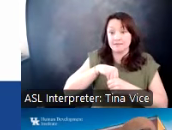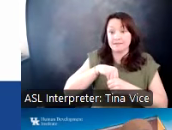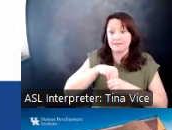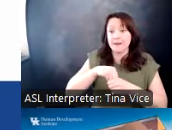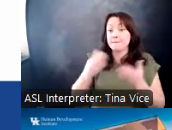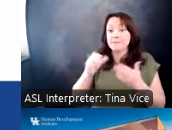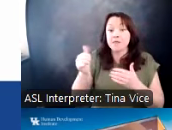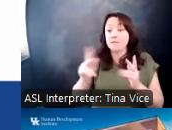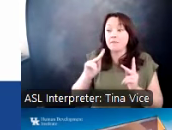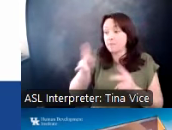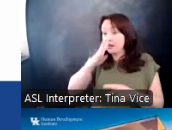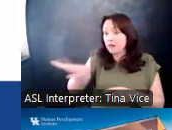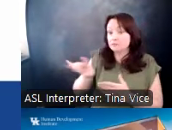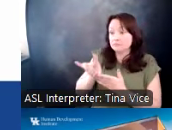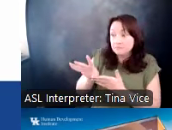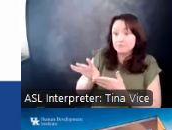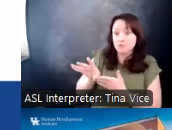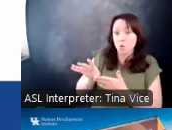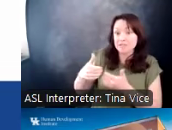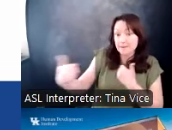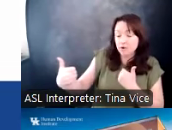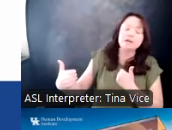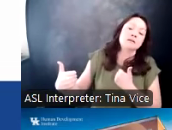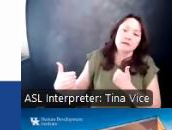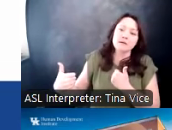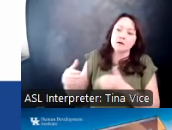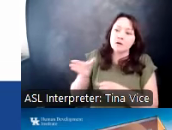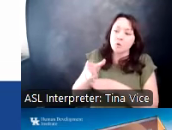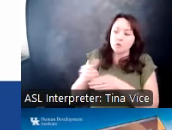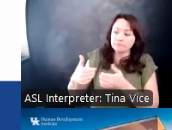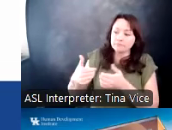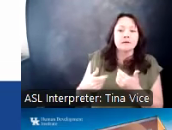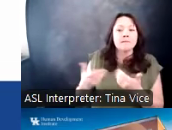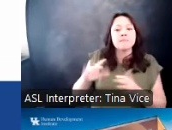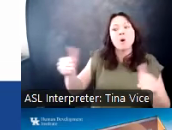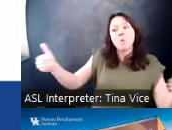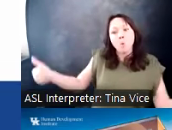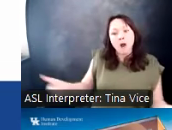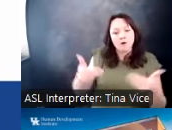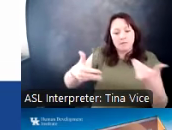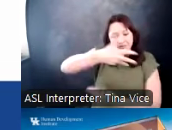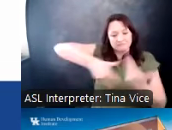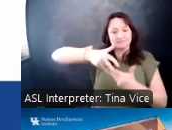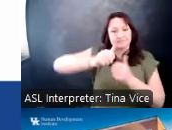marginalized are equally appreciated, welcomed, and valued.